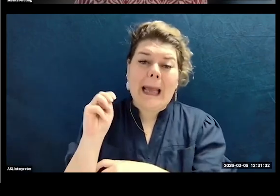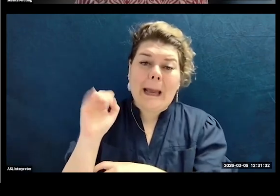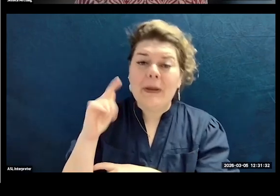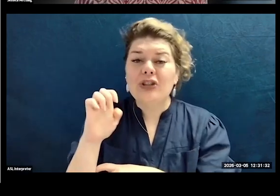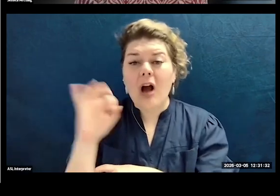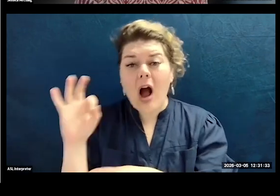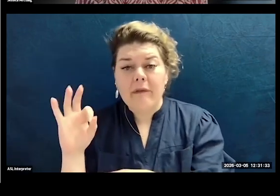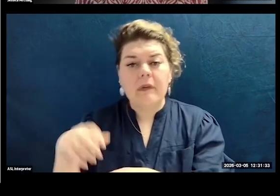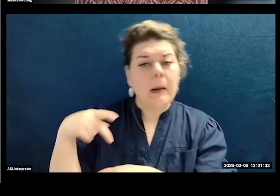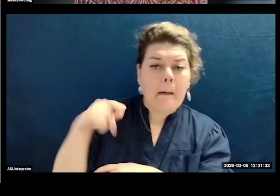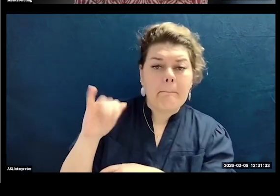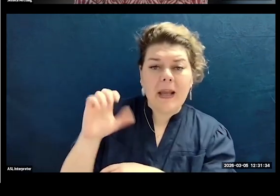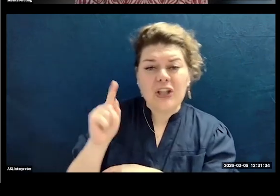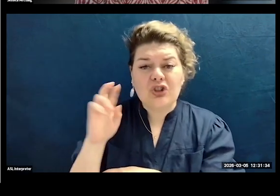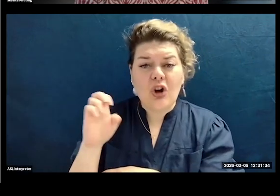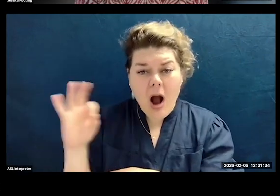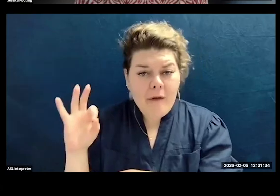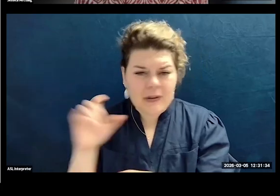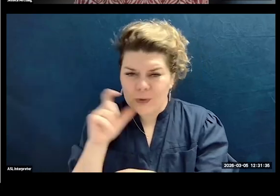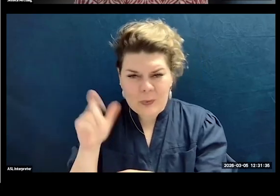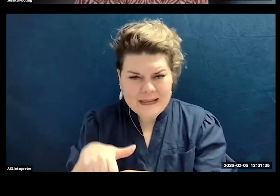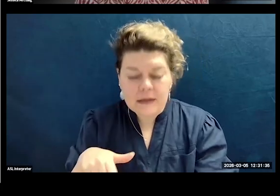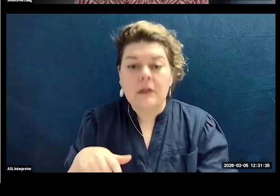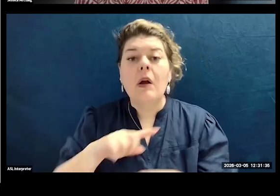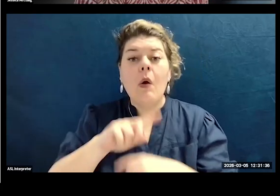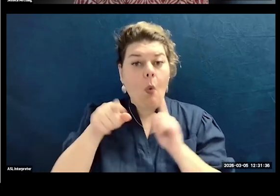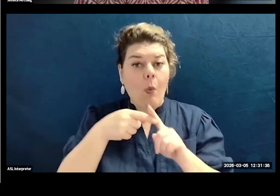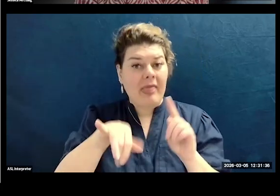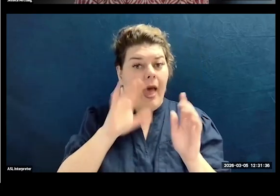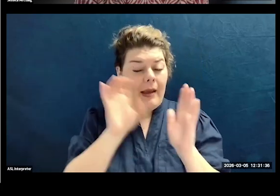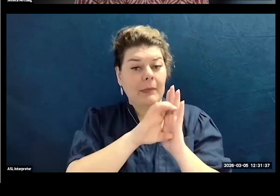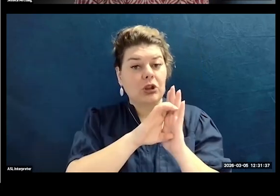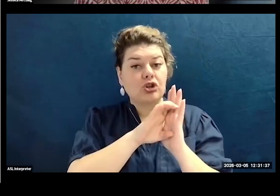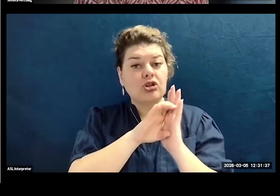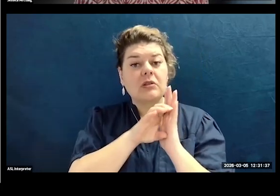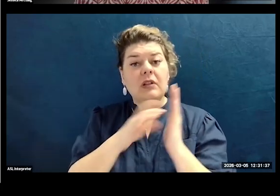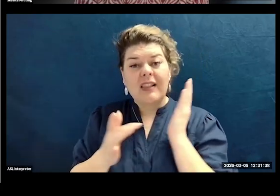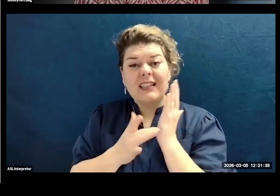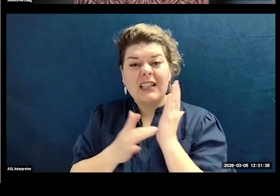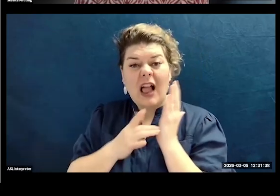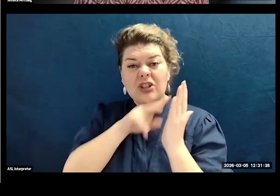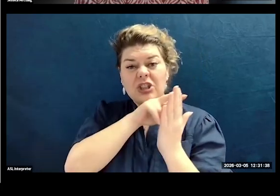or picture of, because when that image is detected, the assistive technology will announce